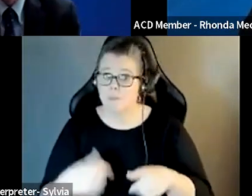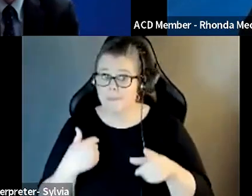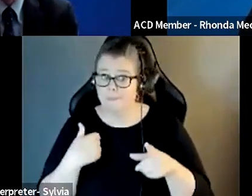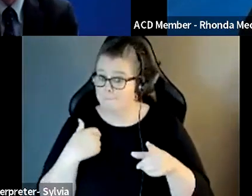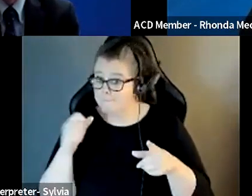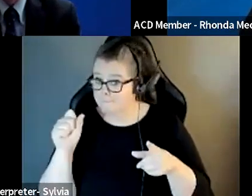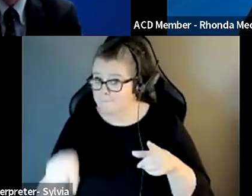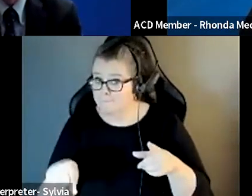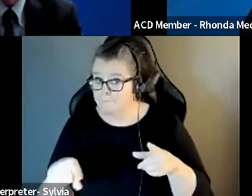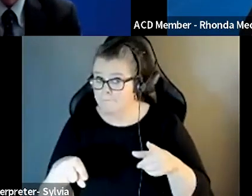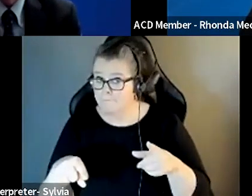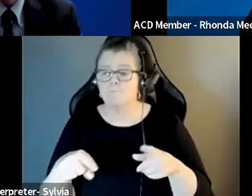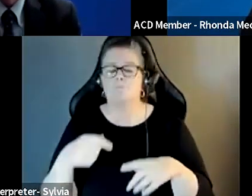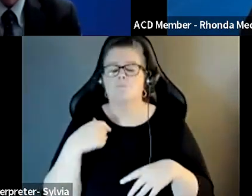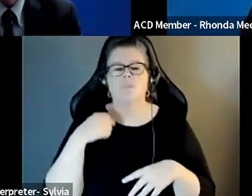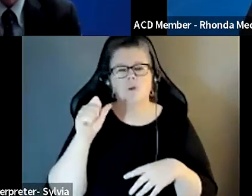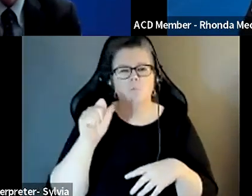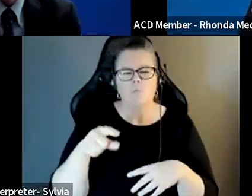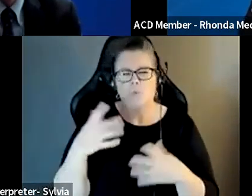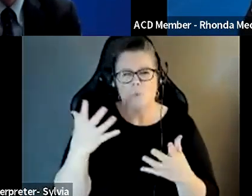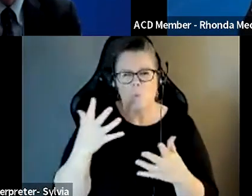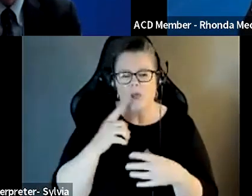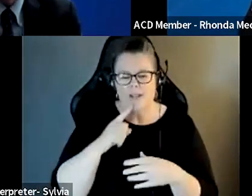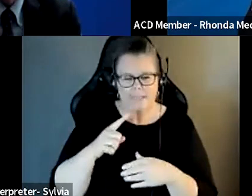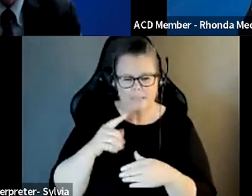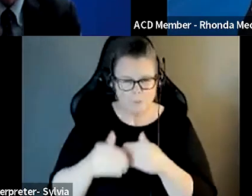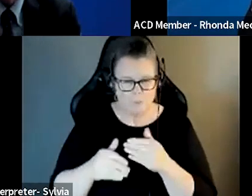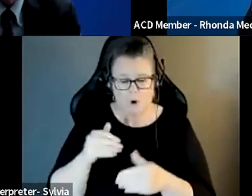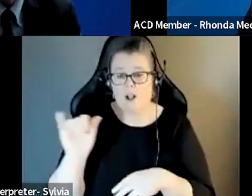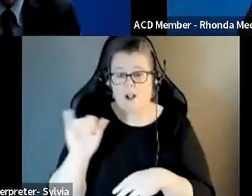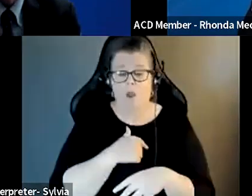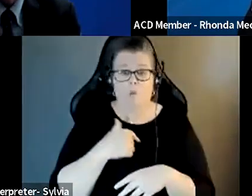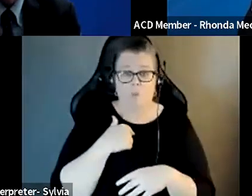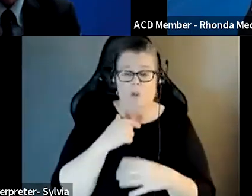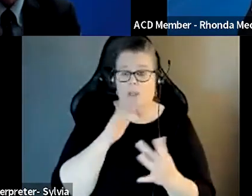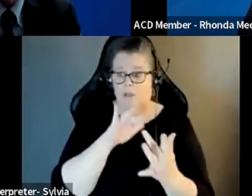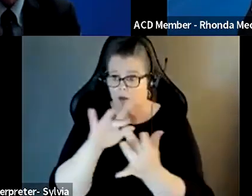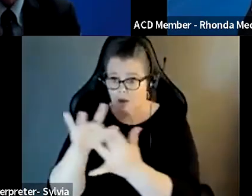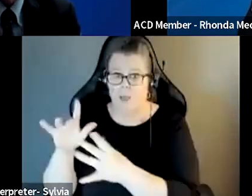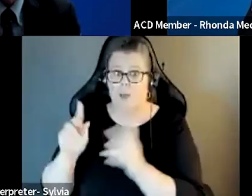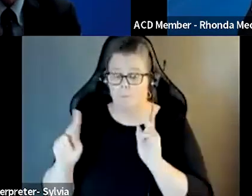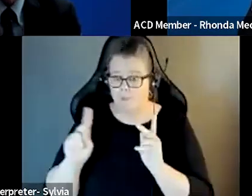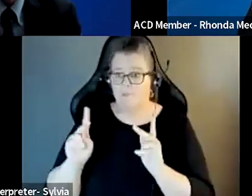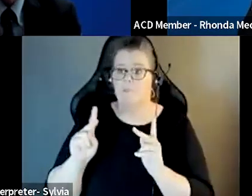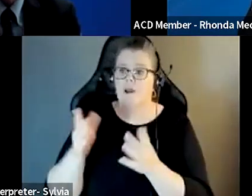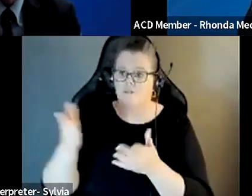Just a question of protocol. So as we reach out to people now and ask them to join the workgroup, what could --